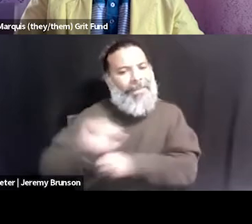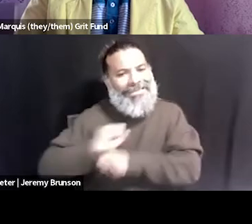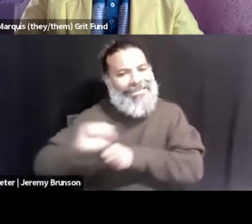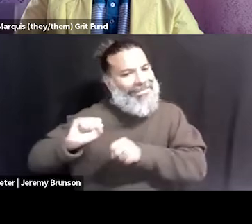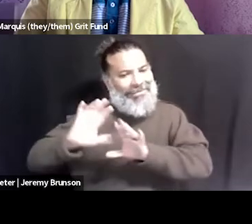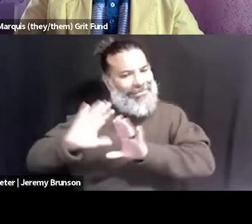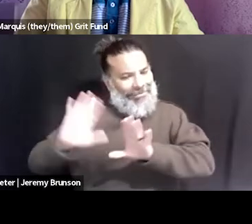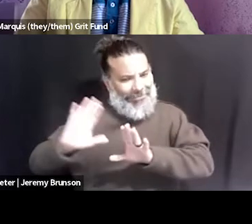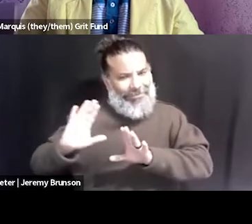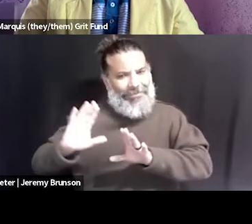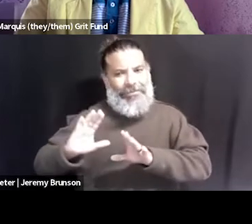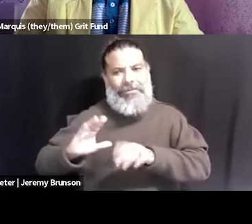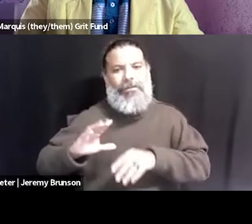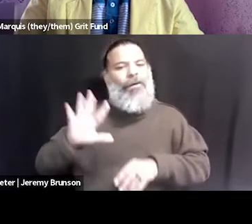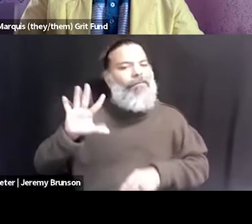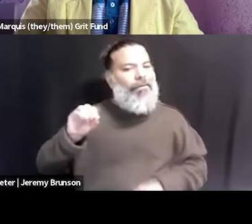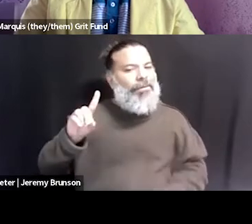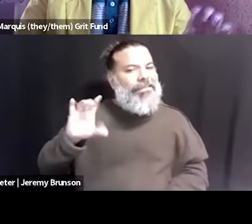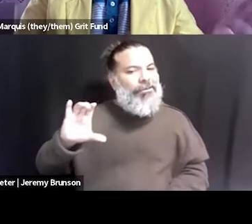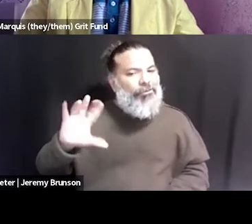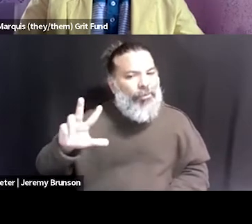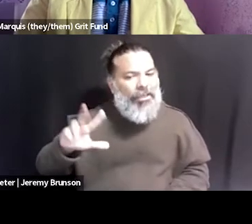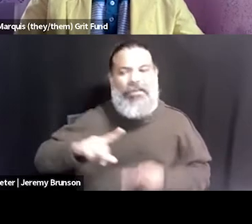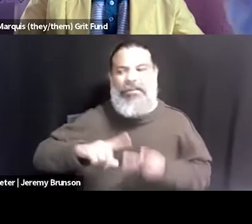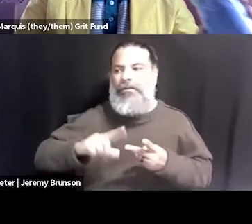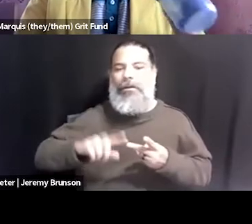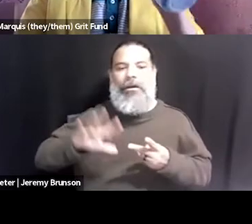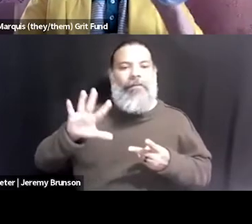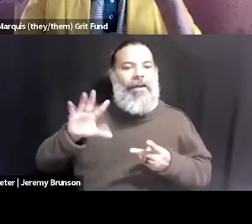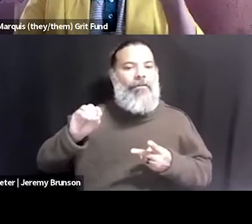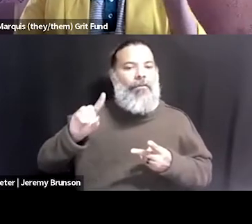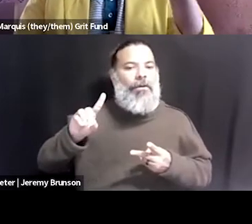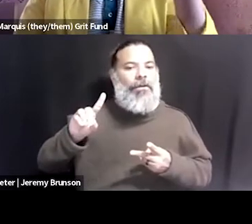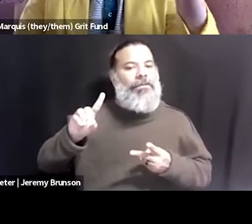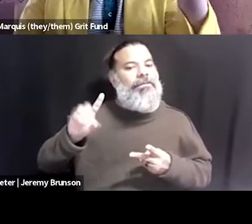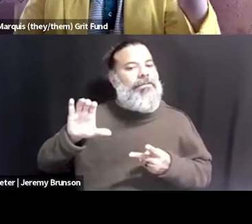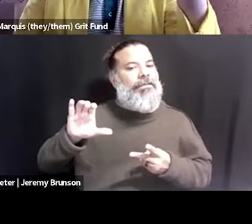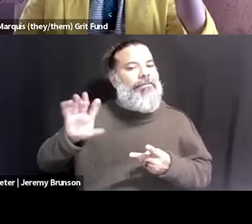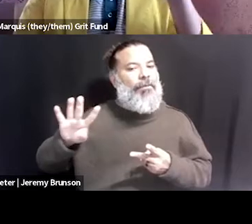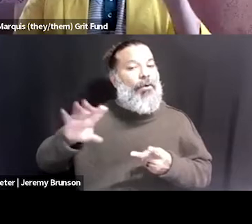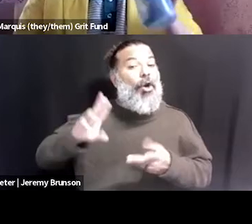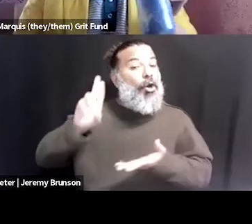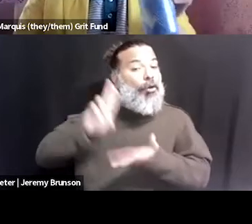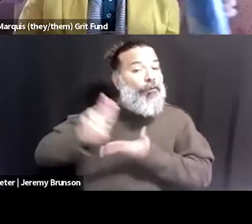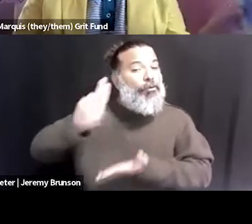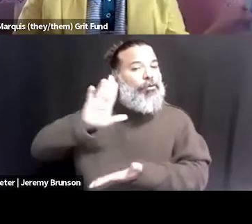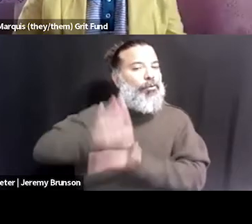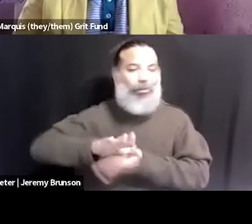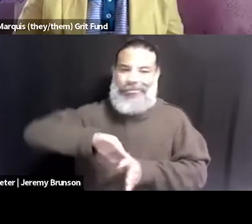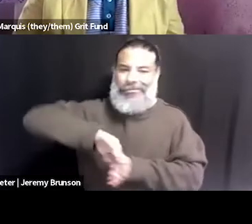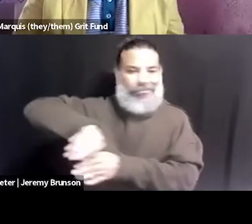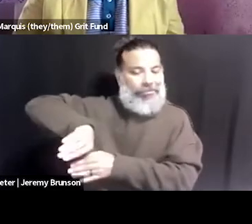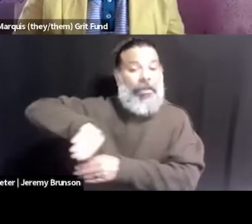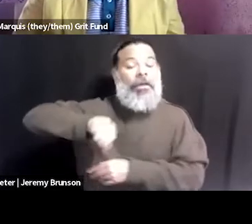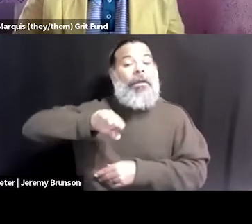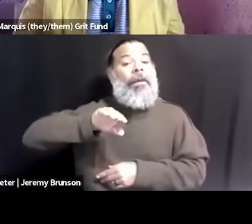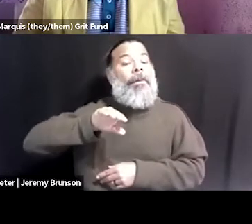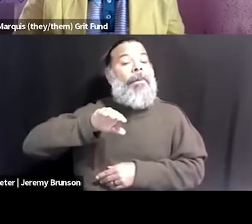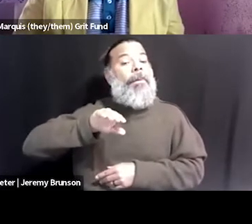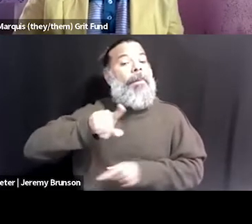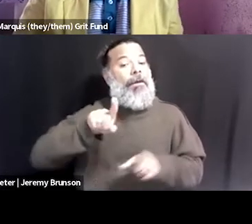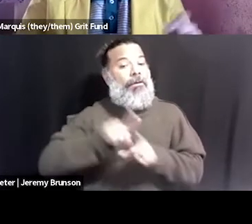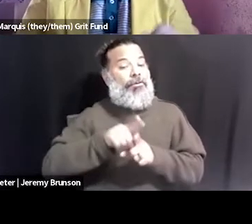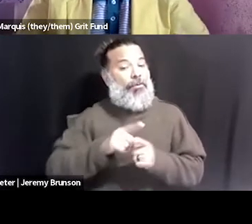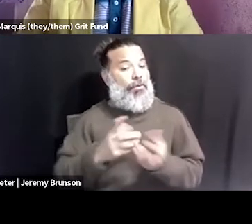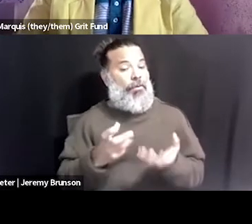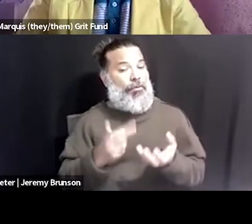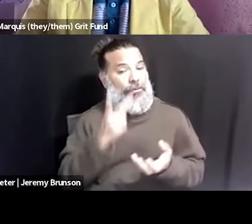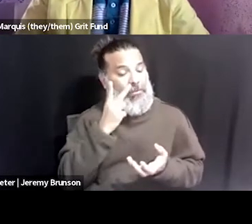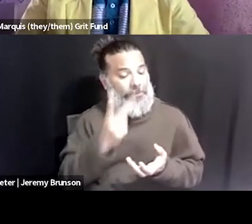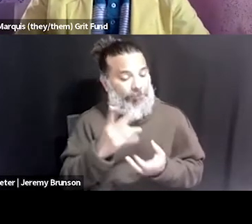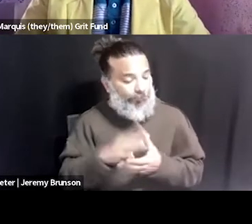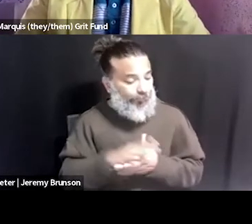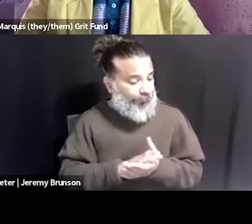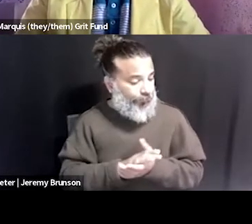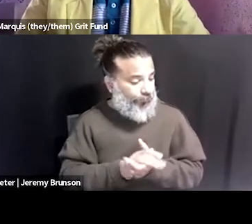that would be 501C3 or 501C4 universities or schools, we are also looking for that,